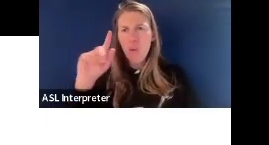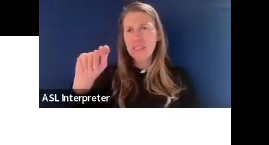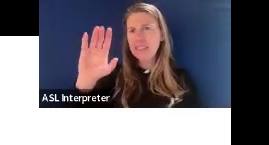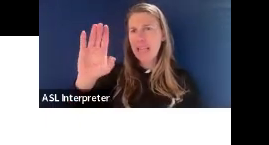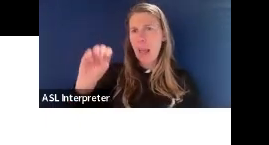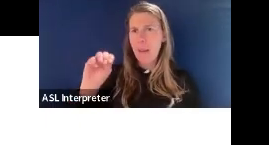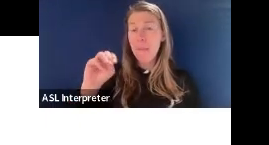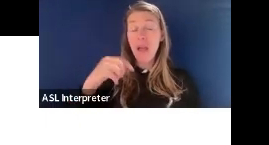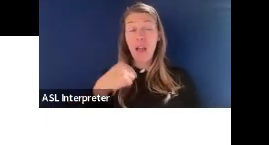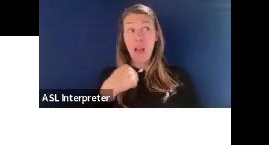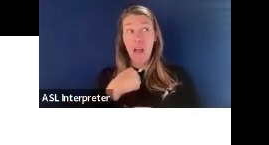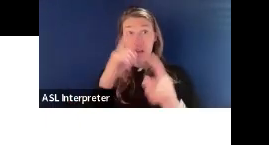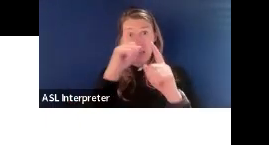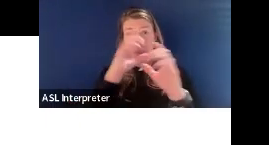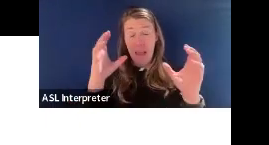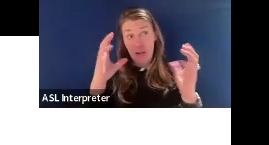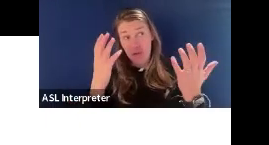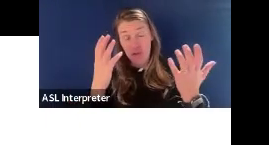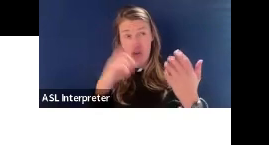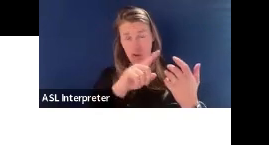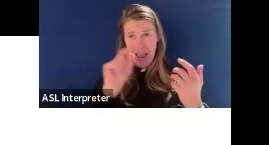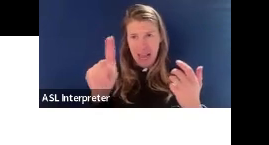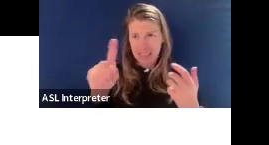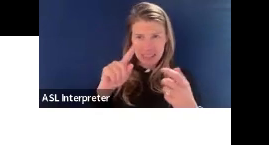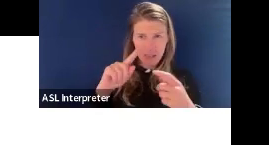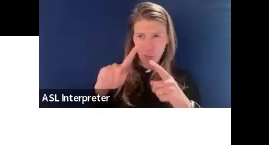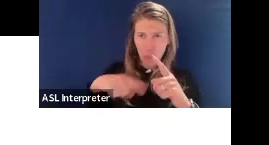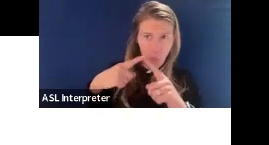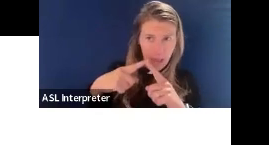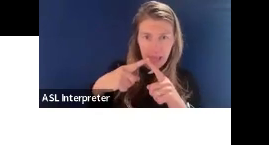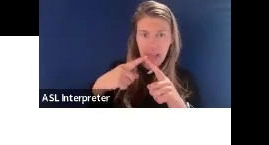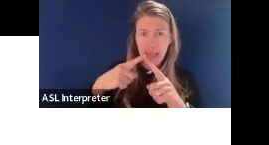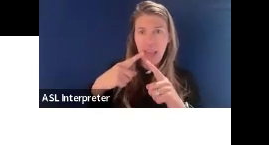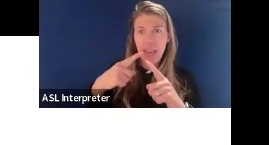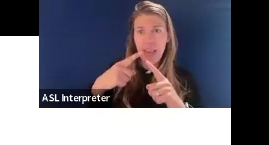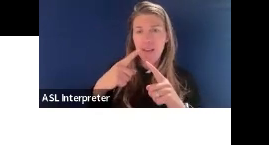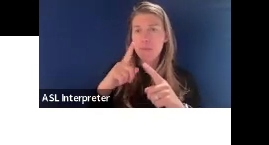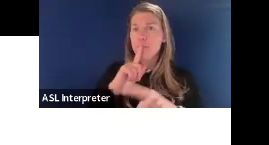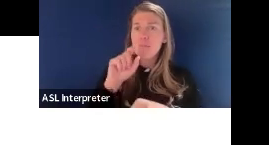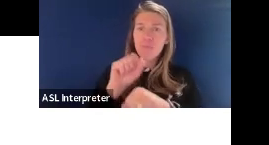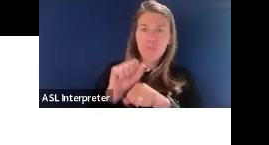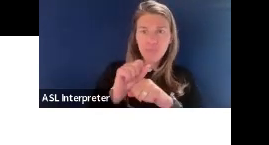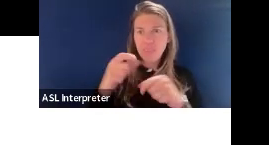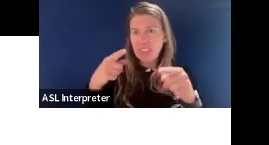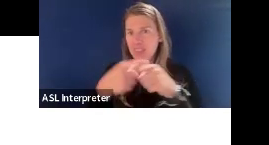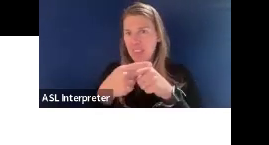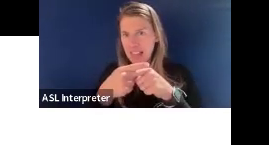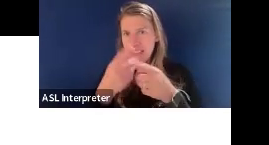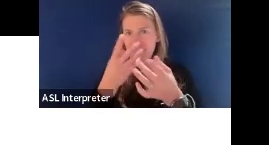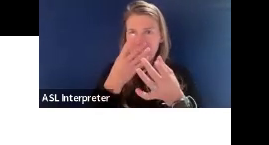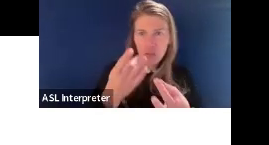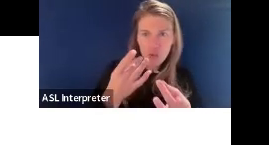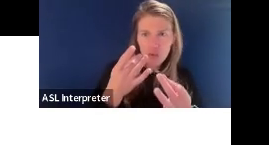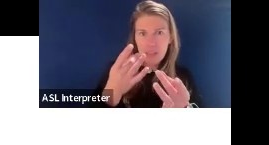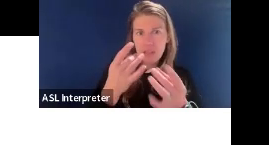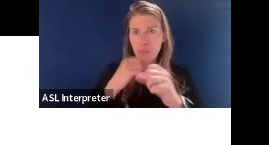I imagine the question is asking what's the timeline for these conflicts of interest protections.